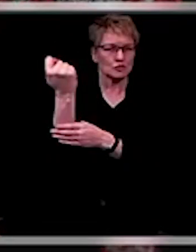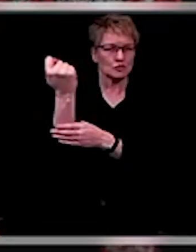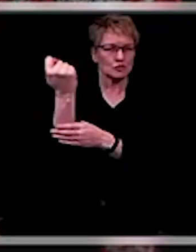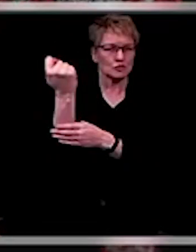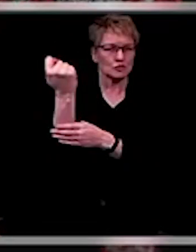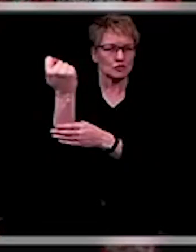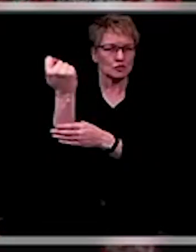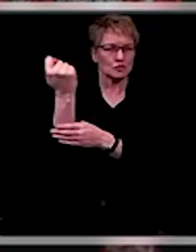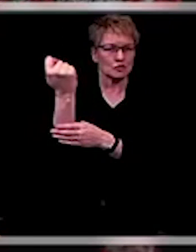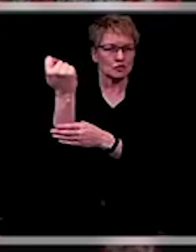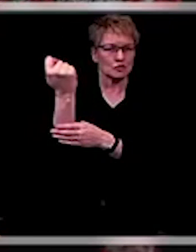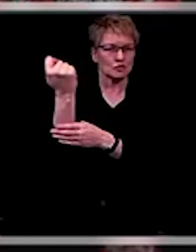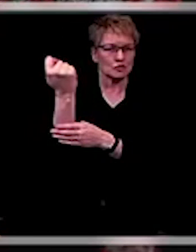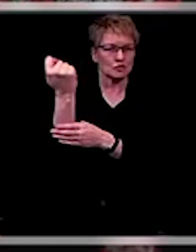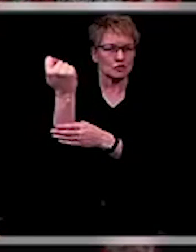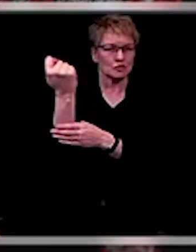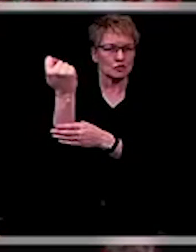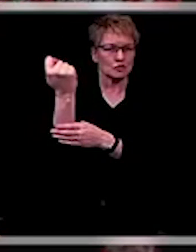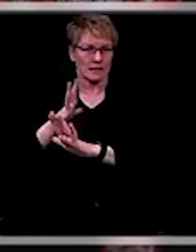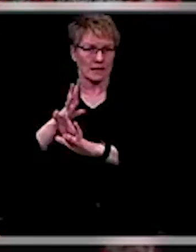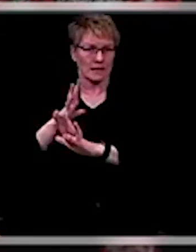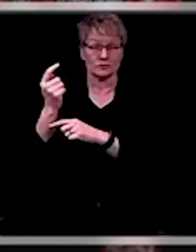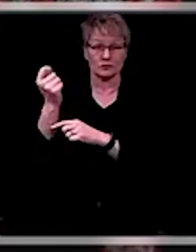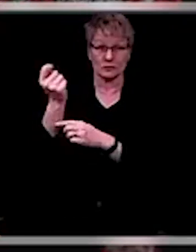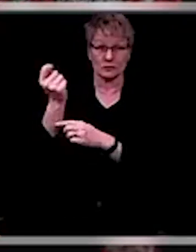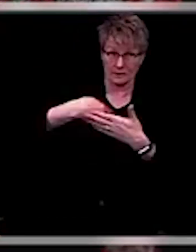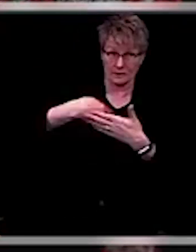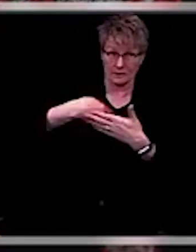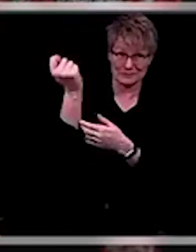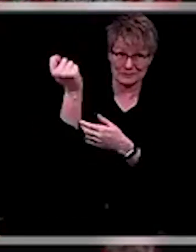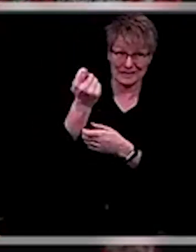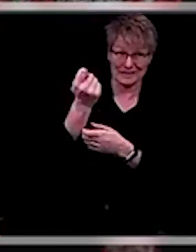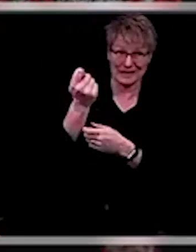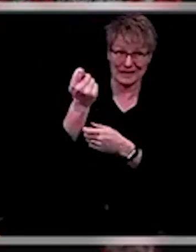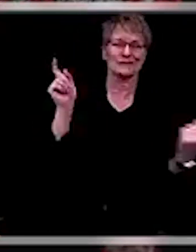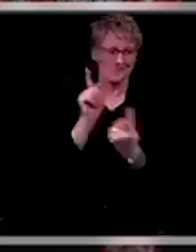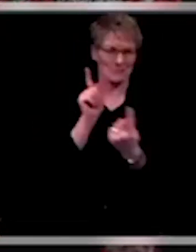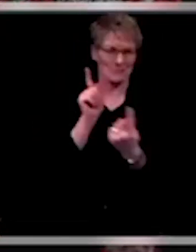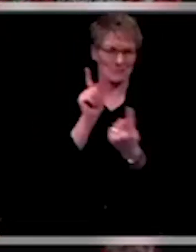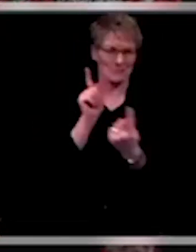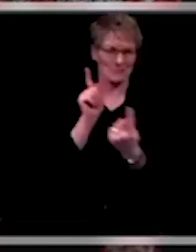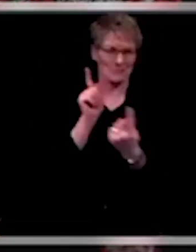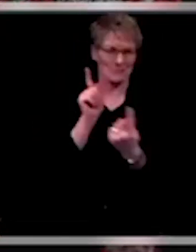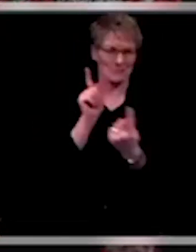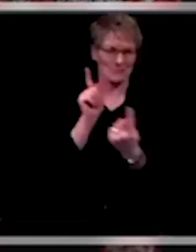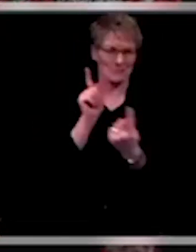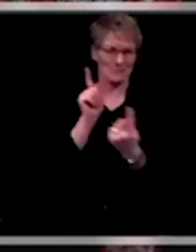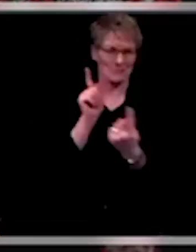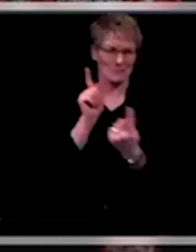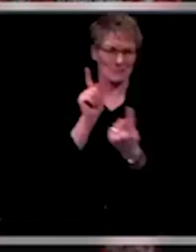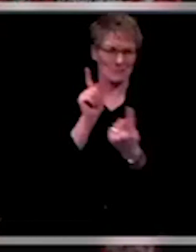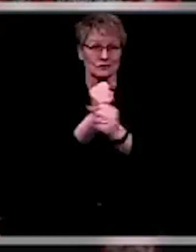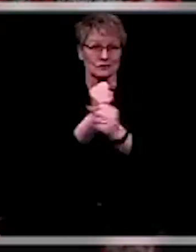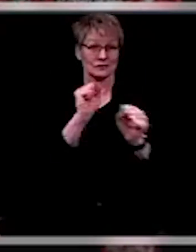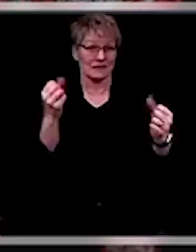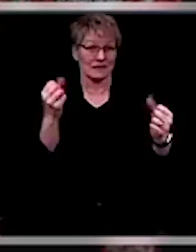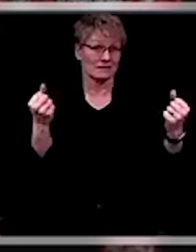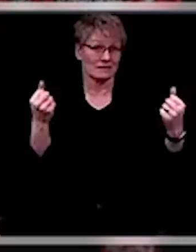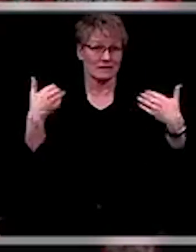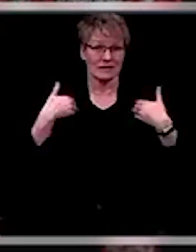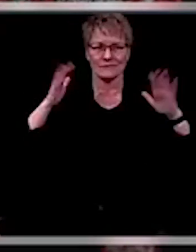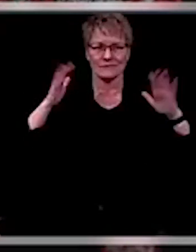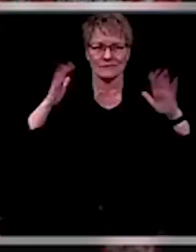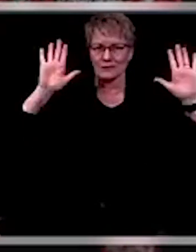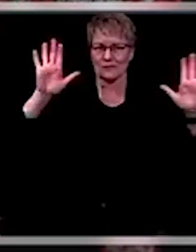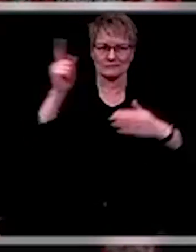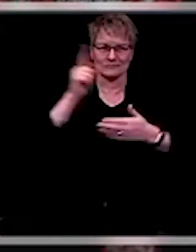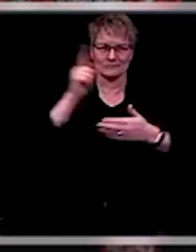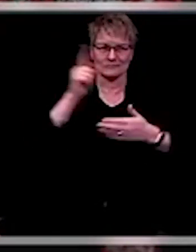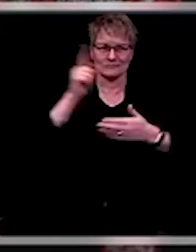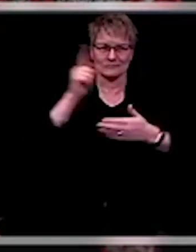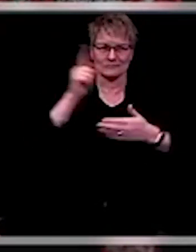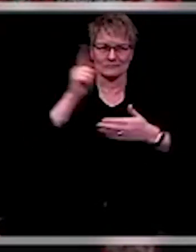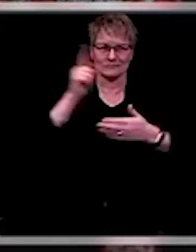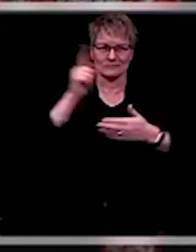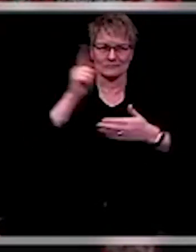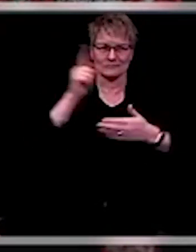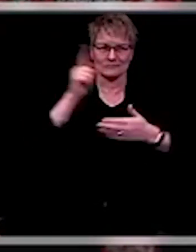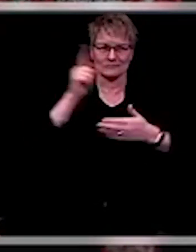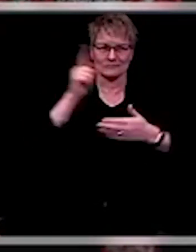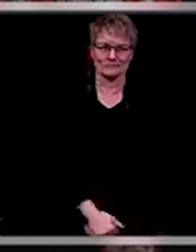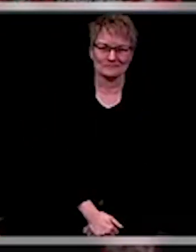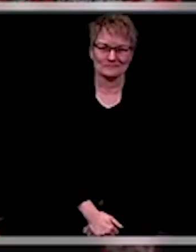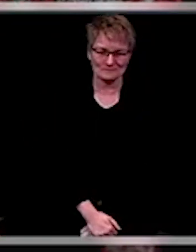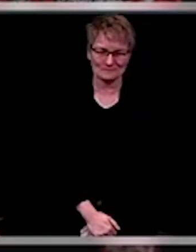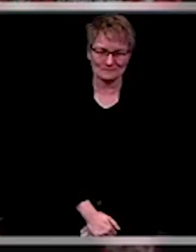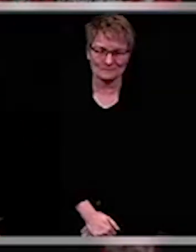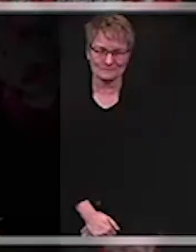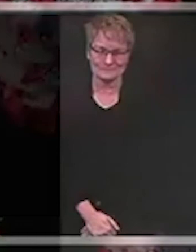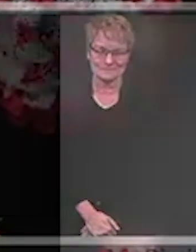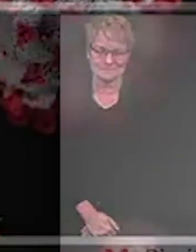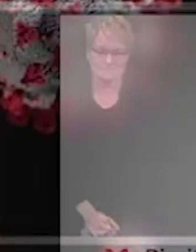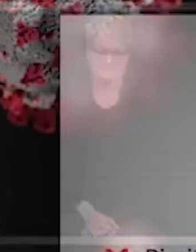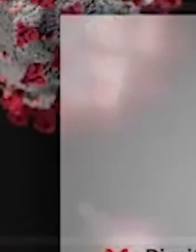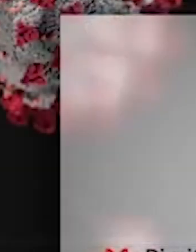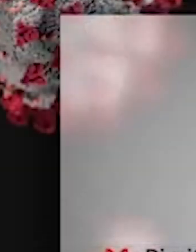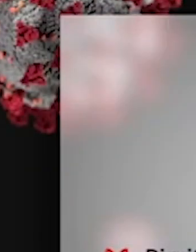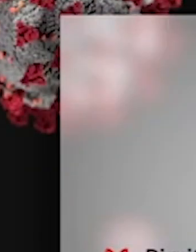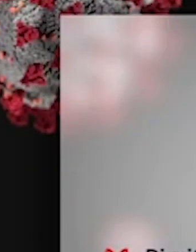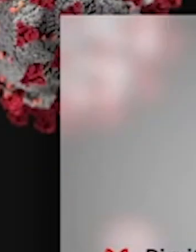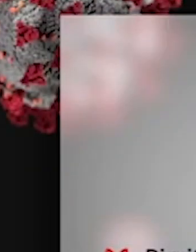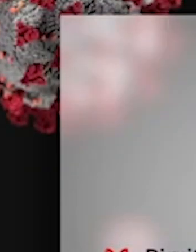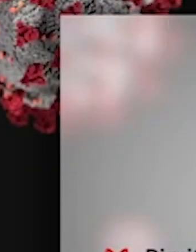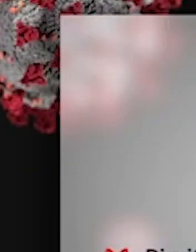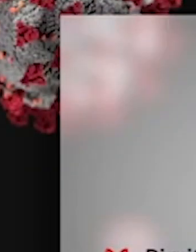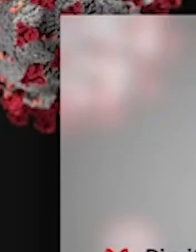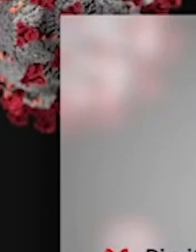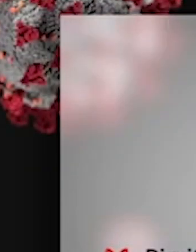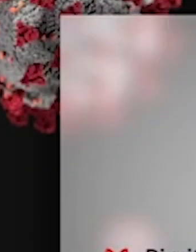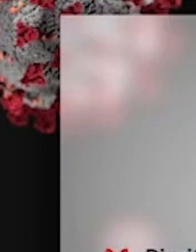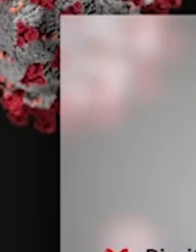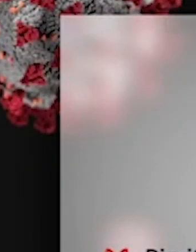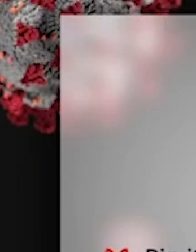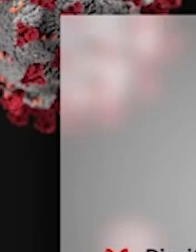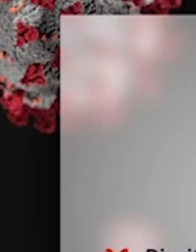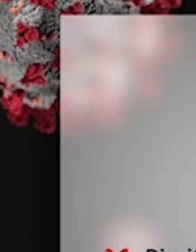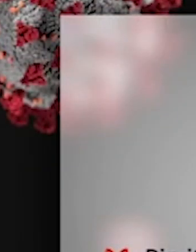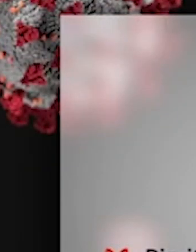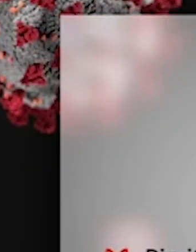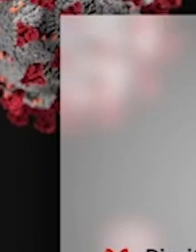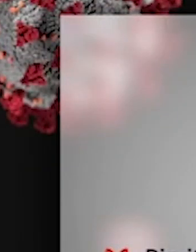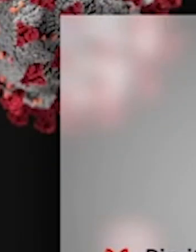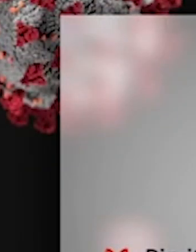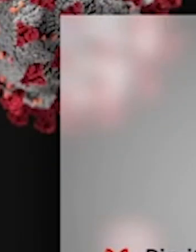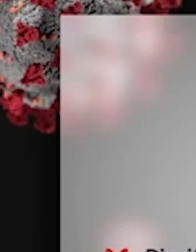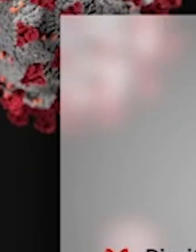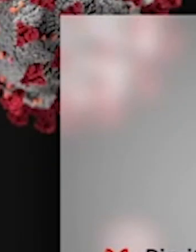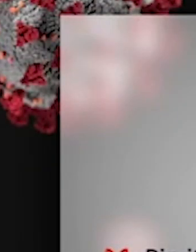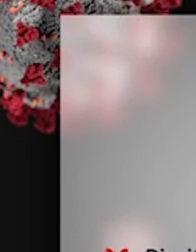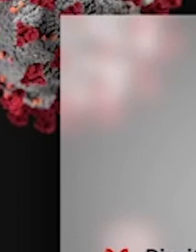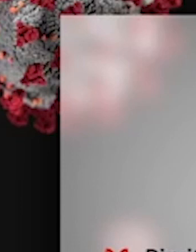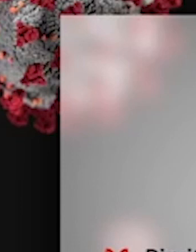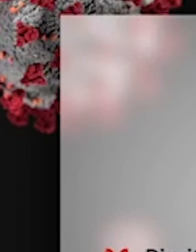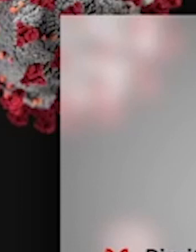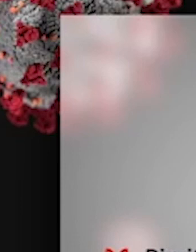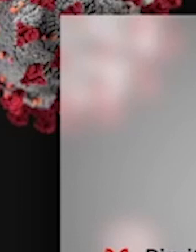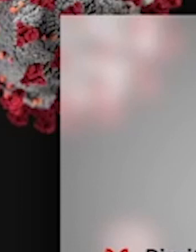you next Tuesday and everyone please stay safe and healthy. Have a great rest of your week.